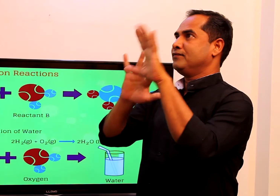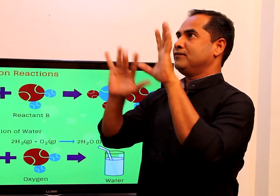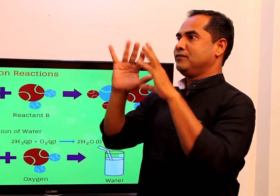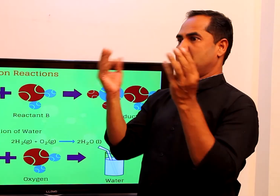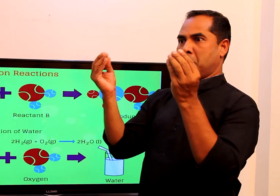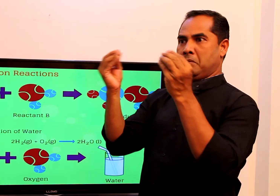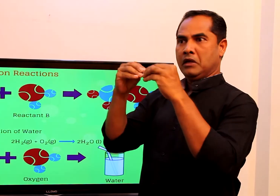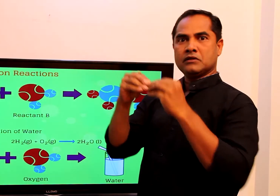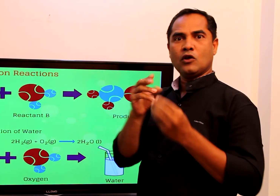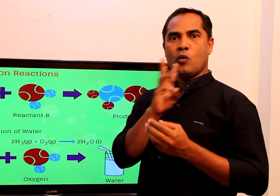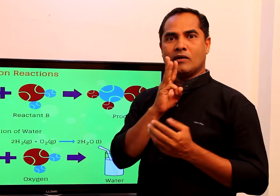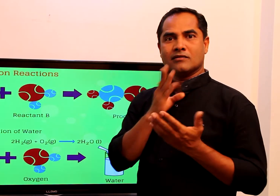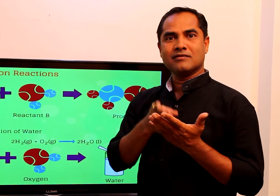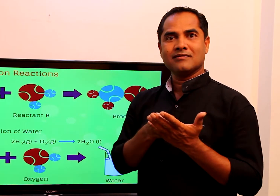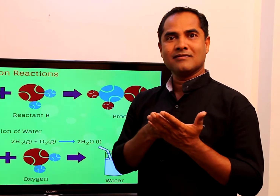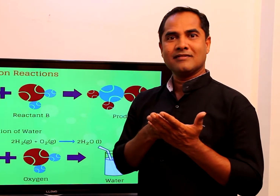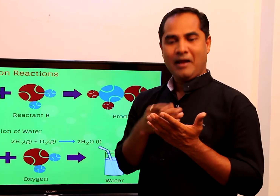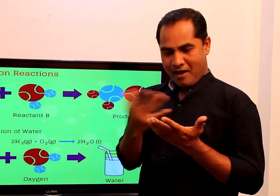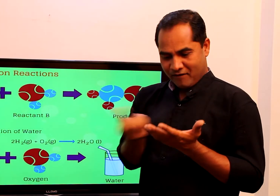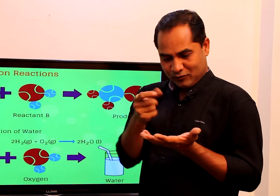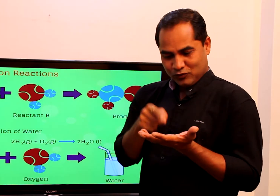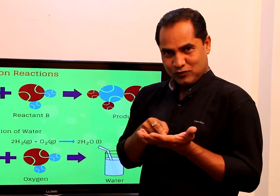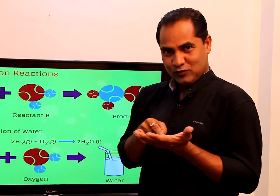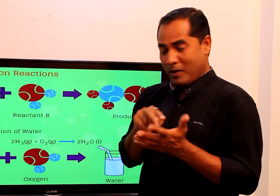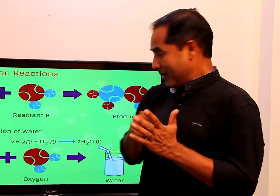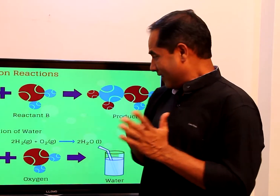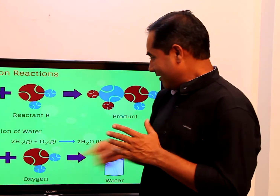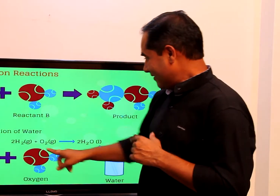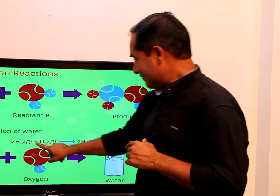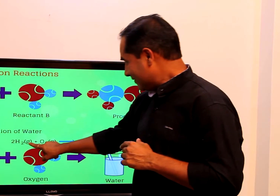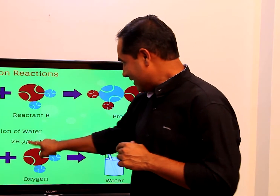actually comes from hydrogen and oxygen.